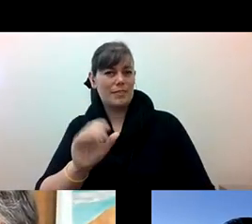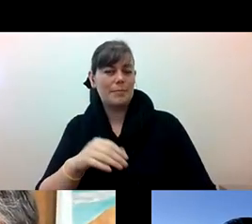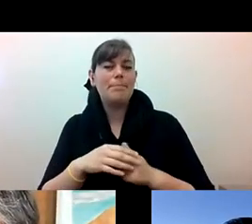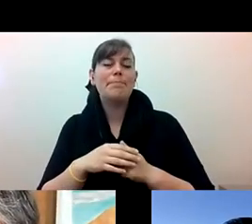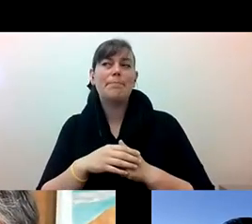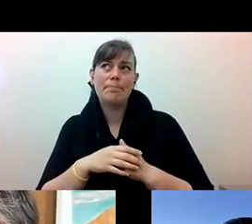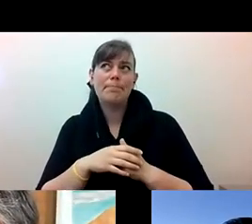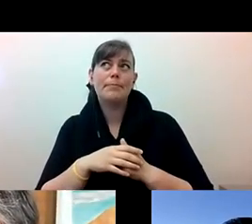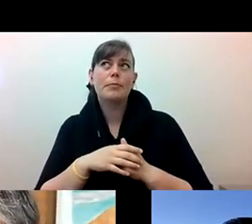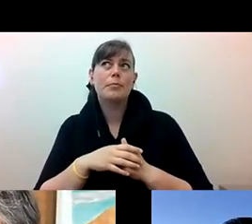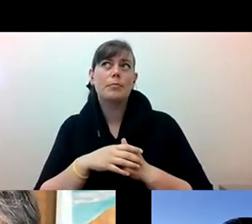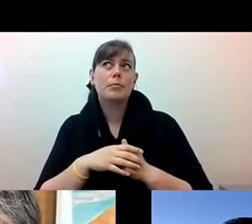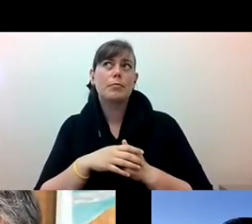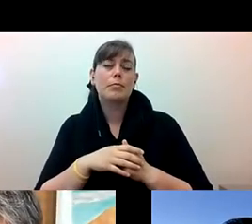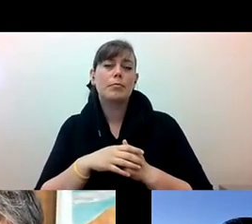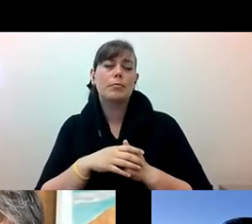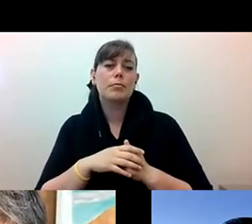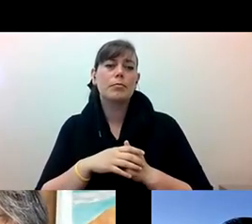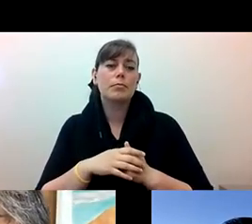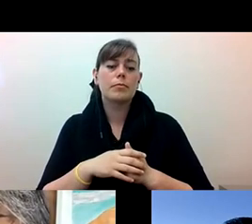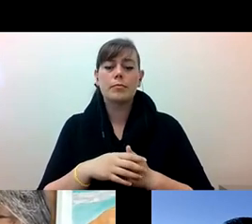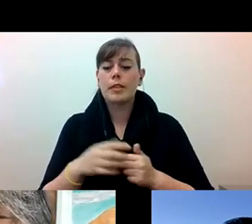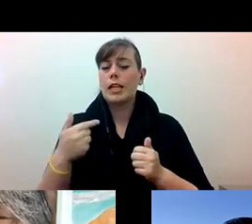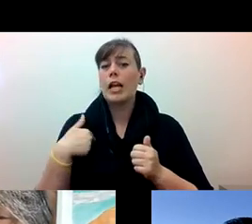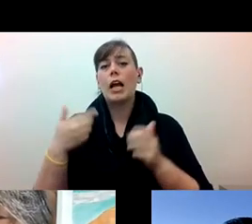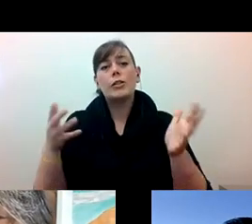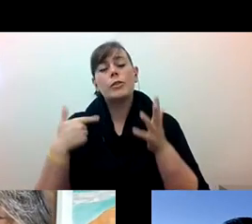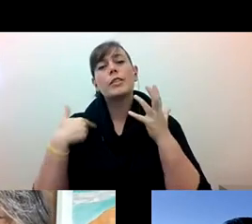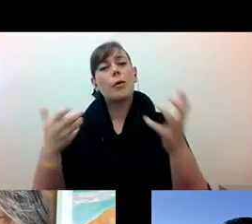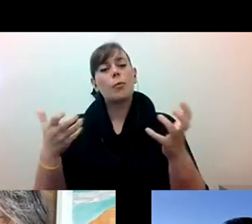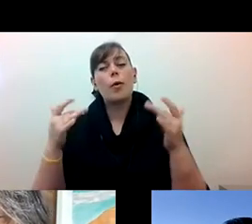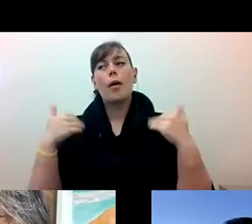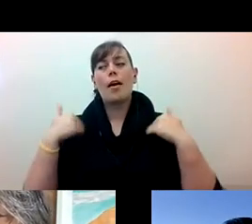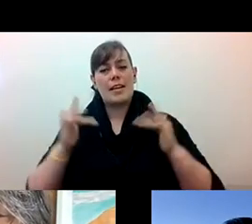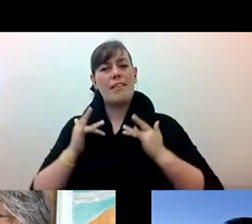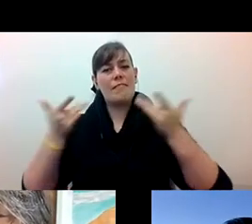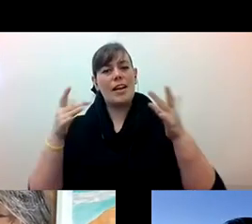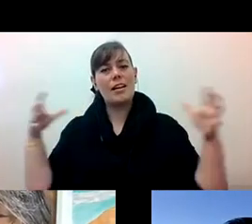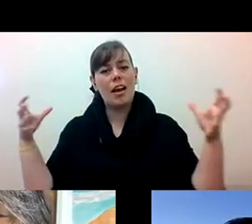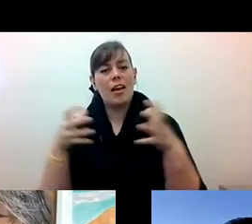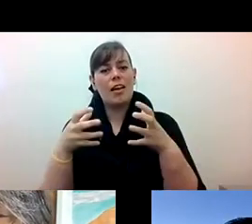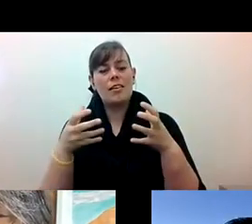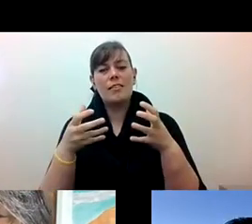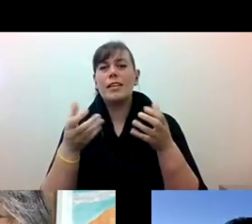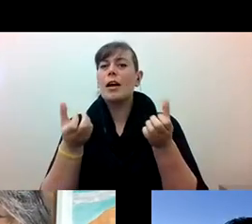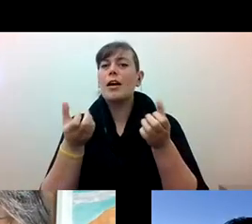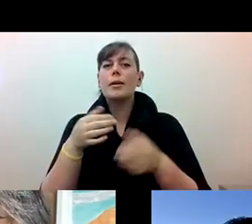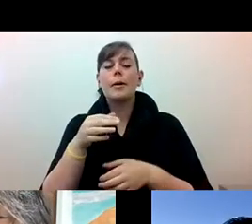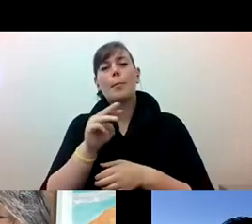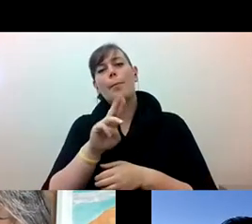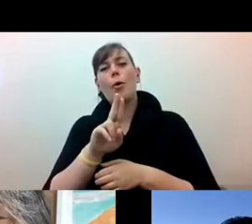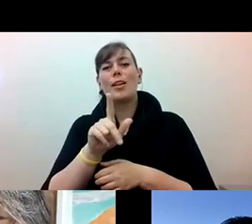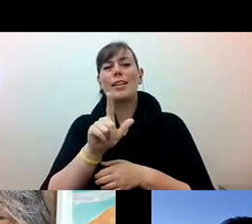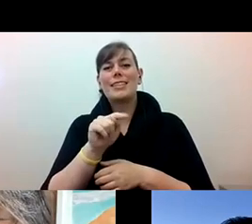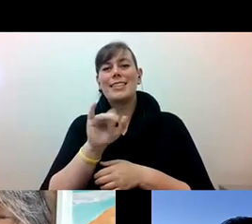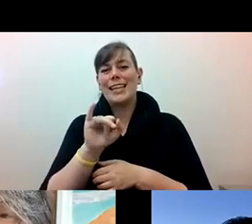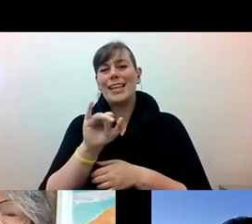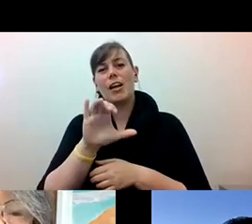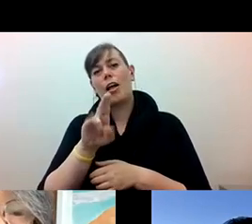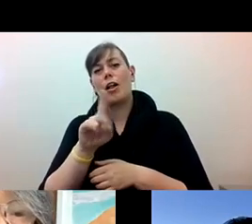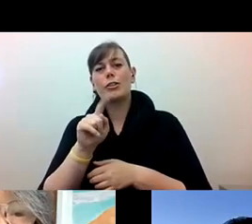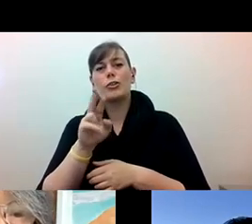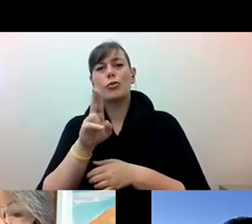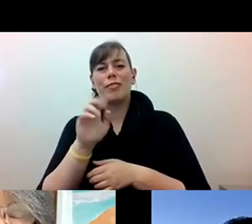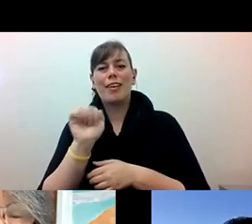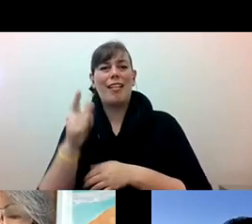Alex Tom he/him: basically I said let's... let's do an assembly and let's do an event, Multi Cultural Day, which is very basic, you know, people sharing food of their different cultures.